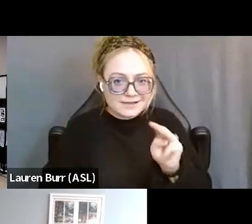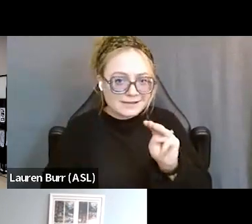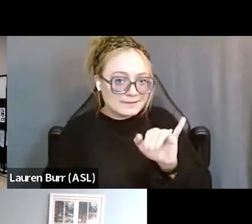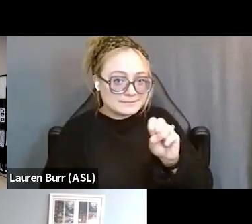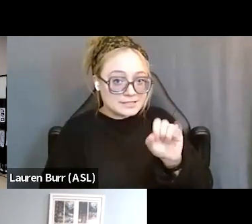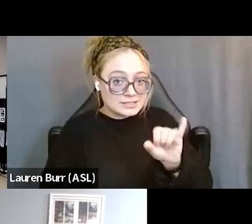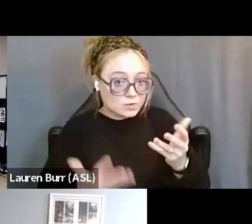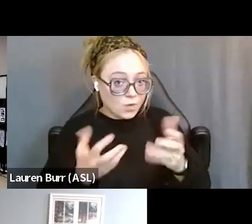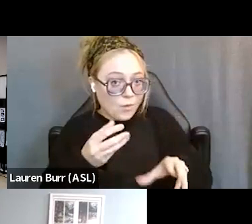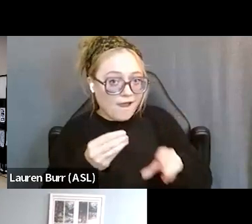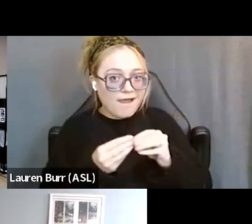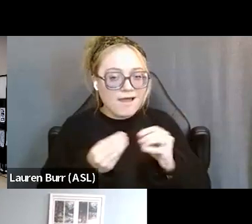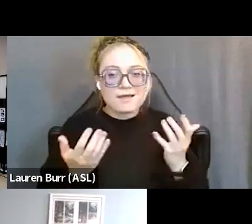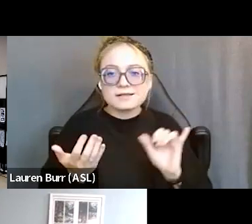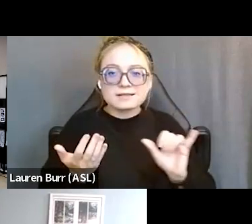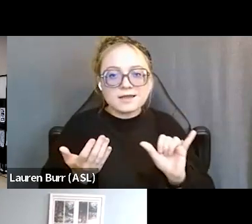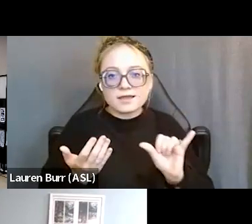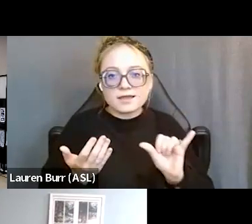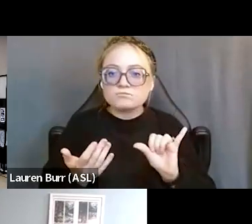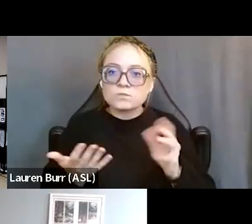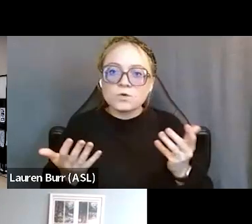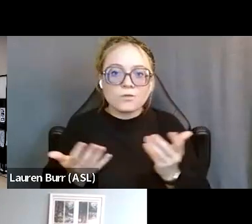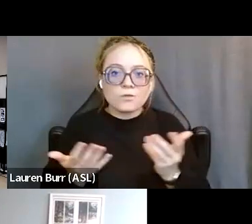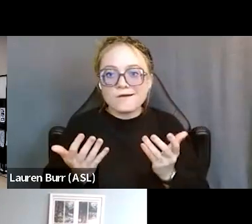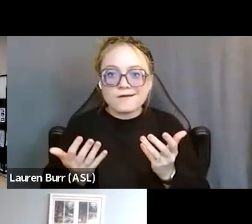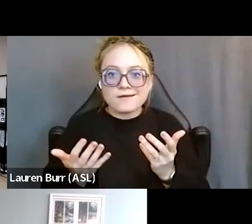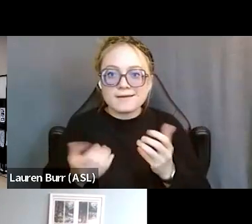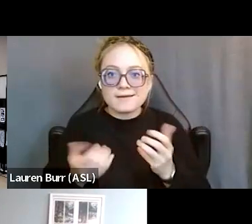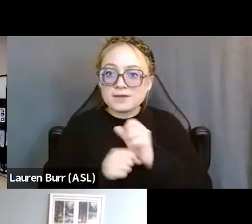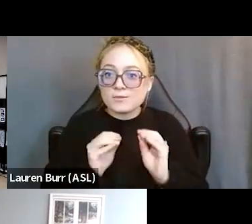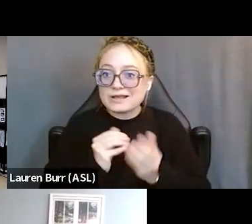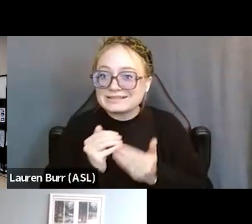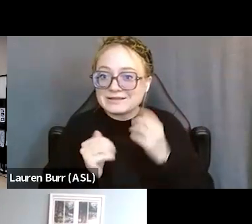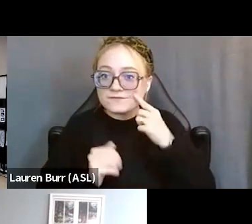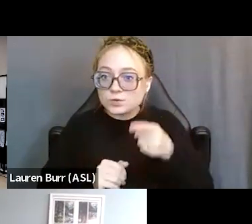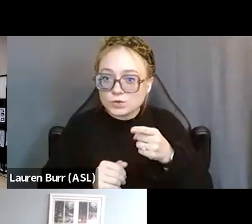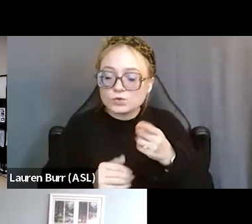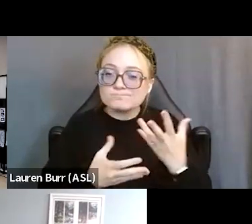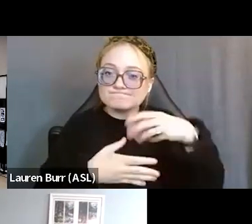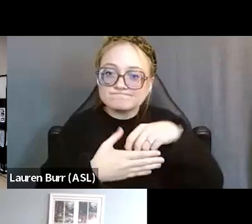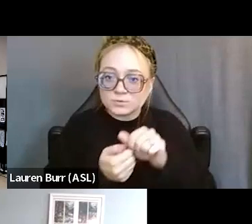Like what made it easier for you to engage in treatment or things that got in the way?